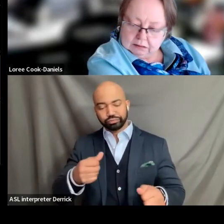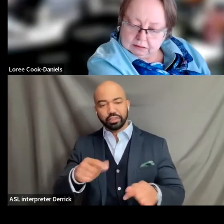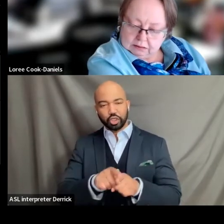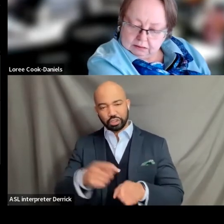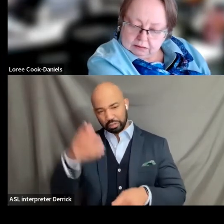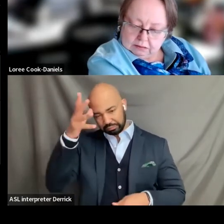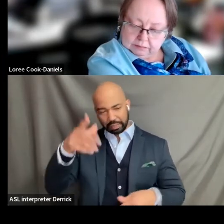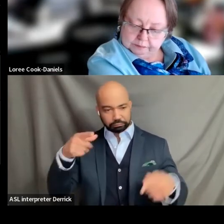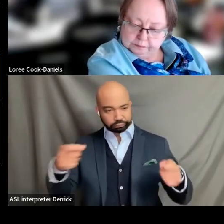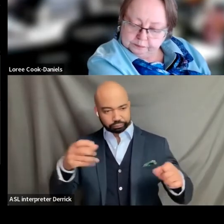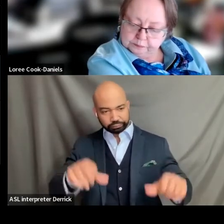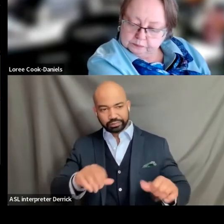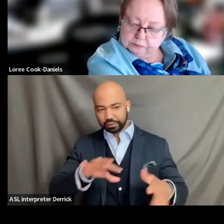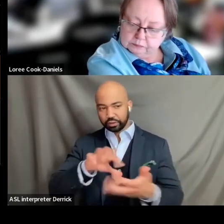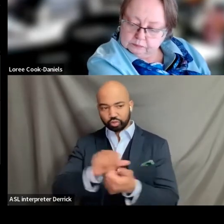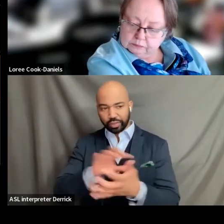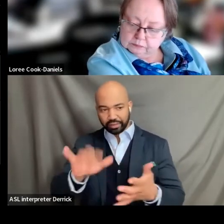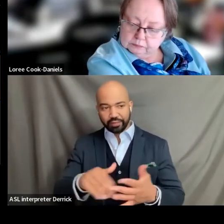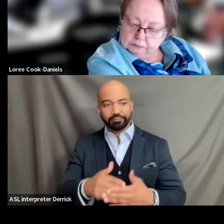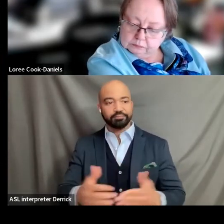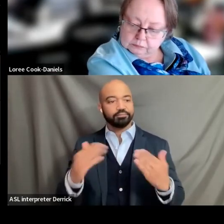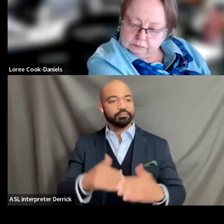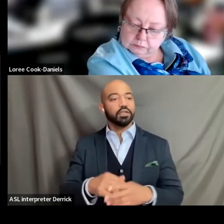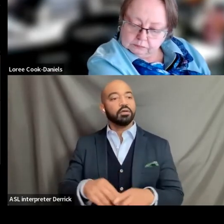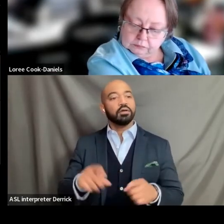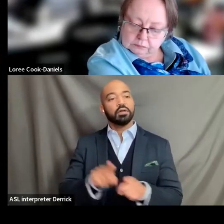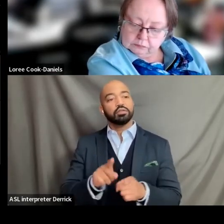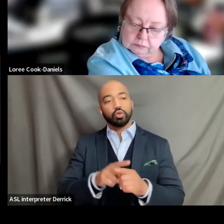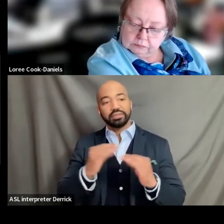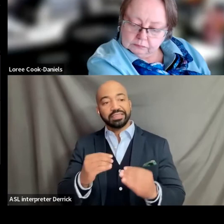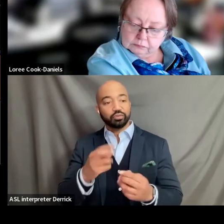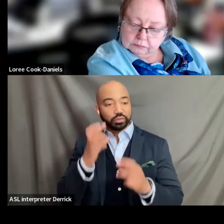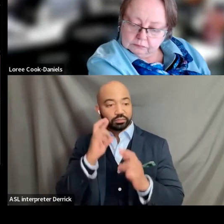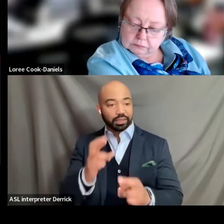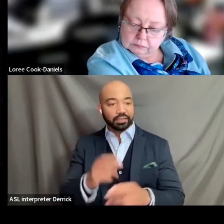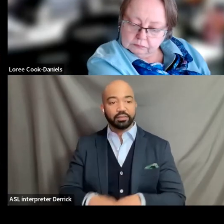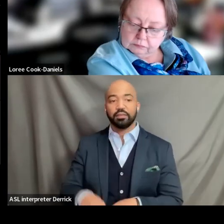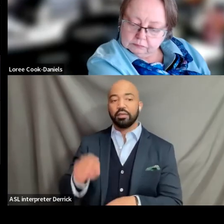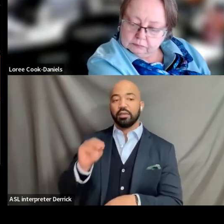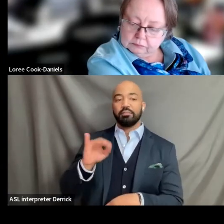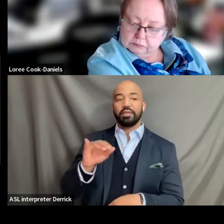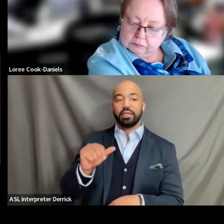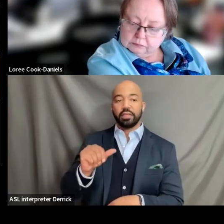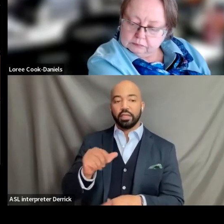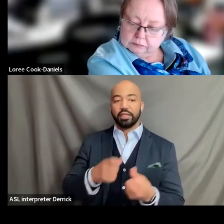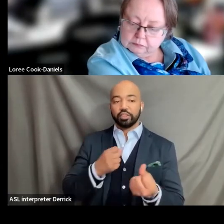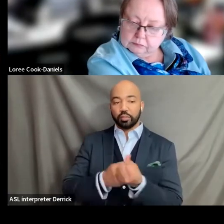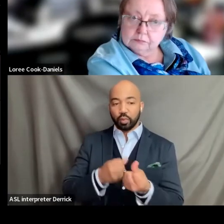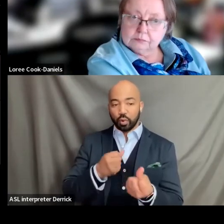Media spaces that support culture of affirmation, that support culture of affirmation.